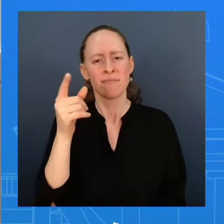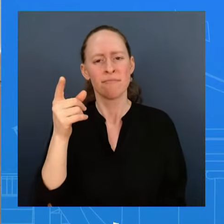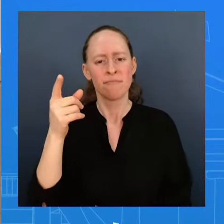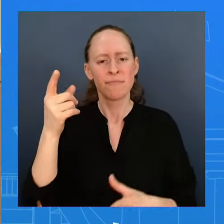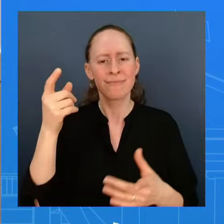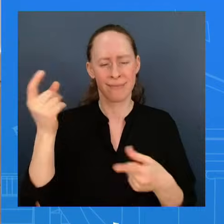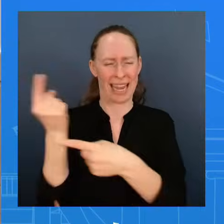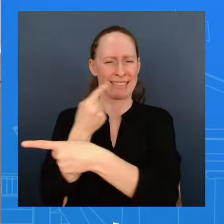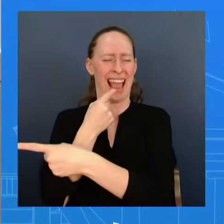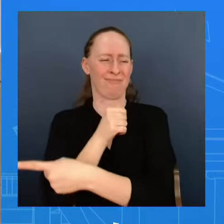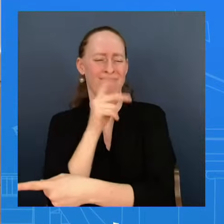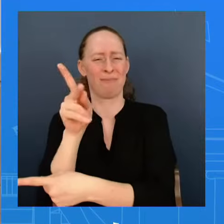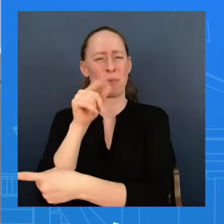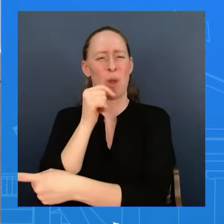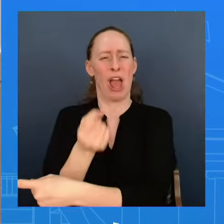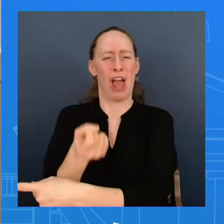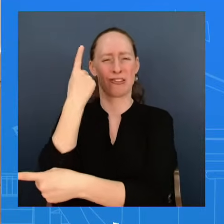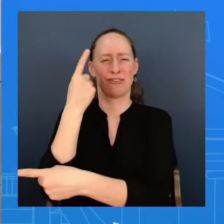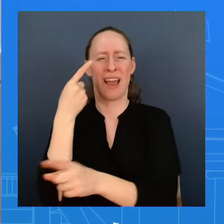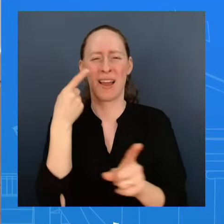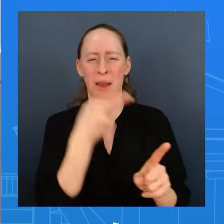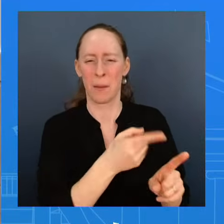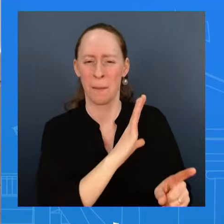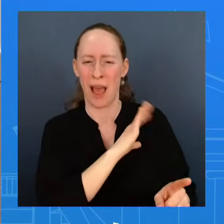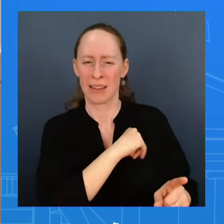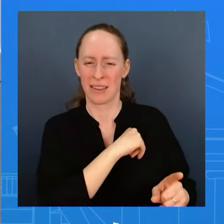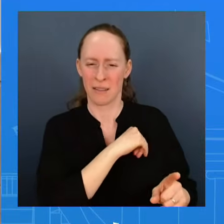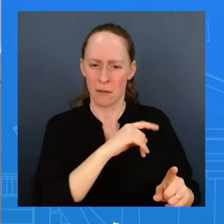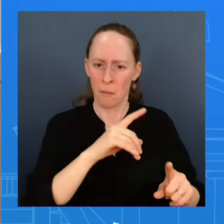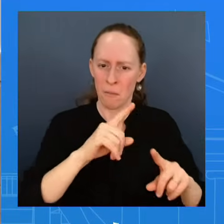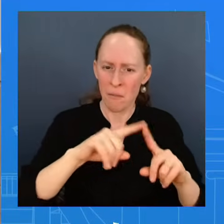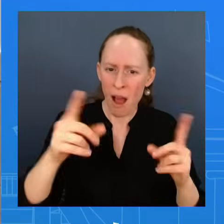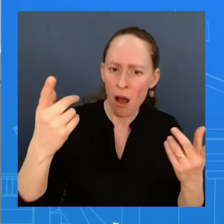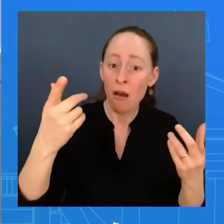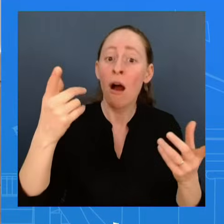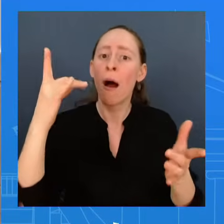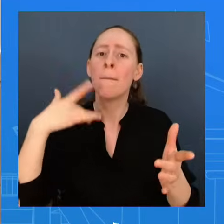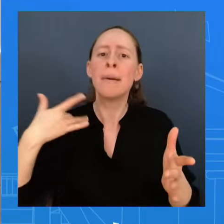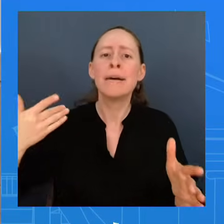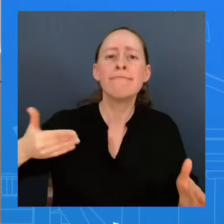what do you say to those critics who say that he is trying to have it both ways -- that he's essentially, you know,